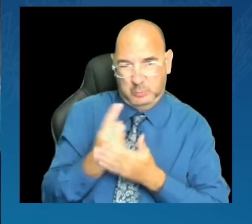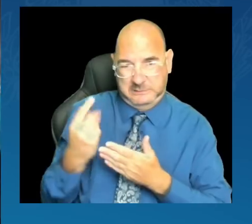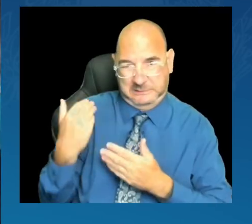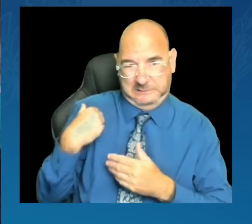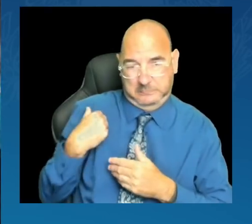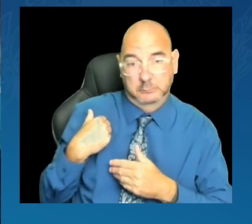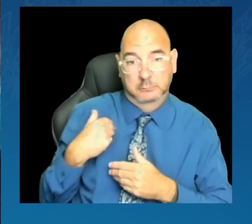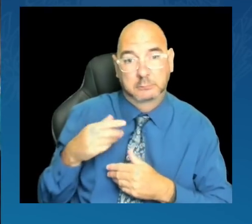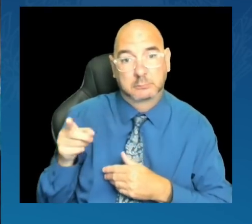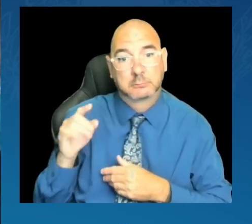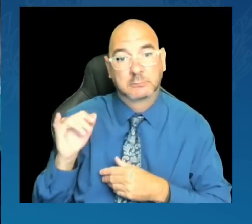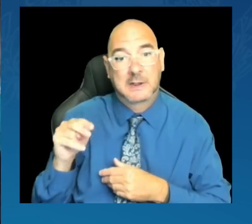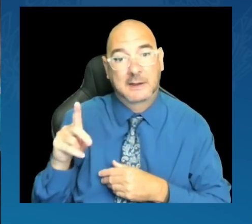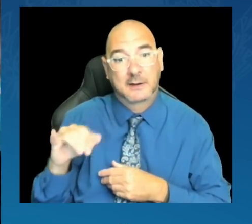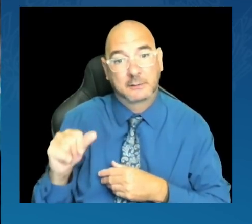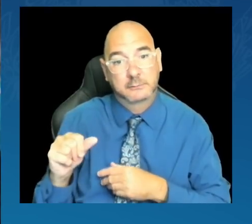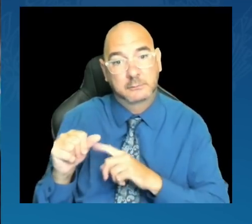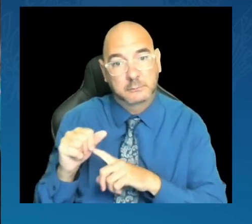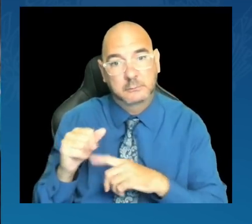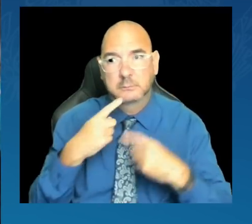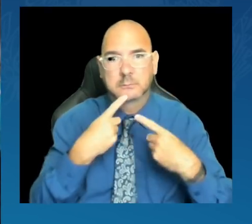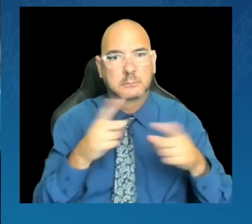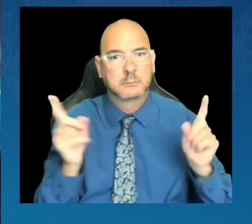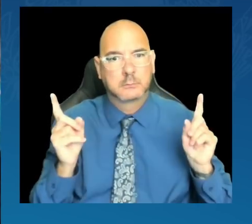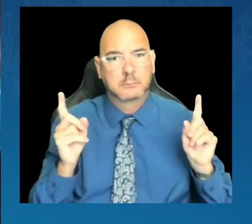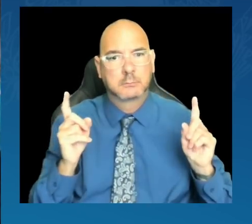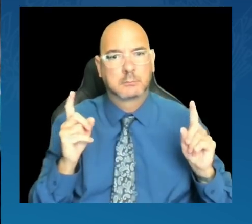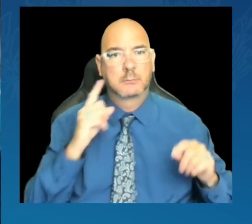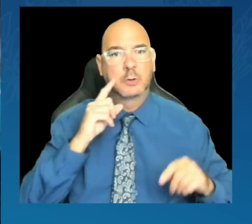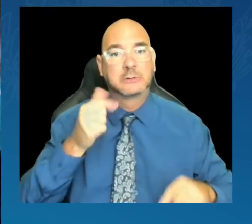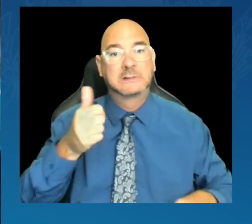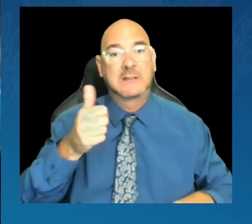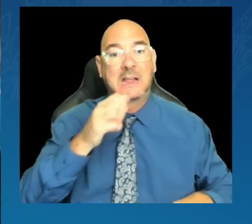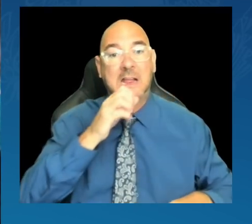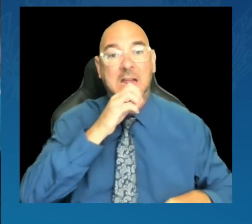because a ten year old child was forced to come to Indiana for an abortion.